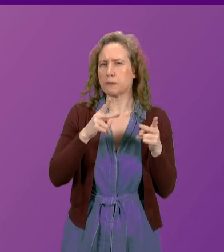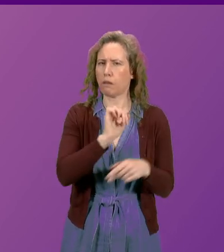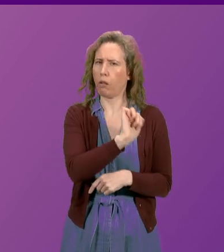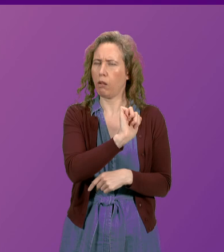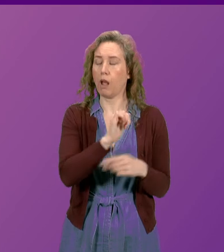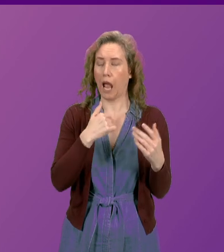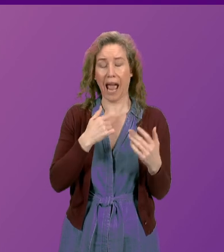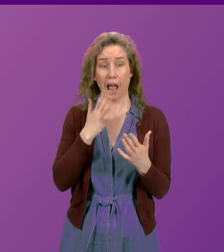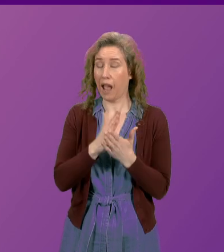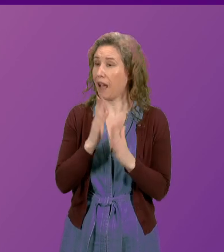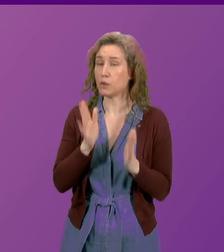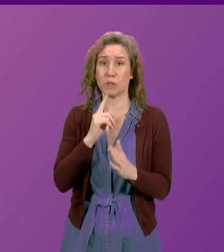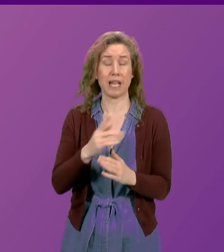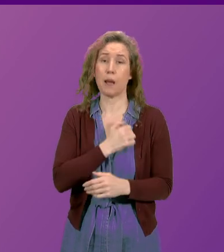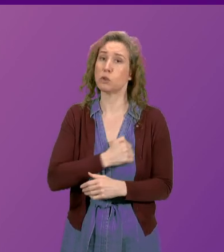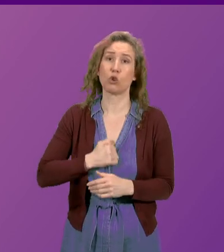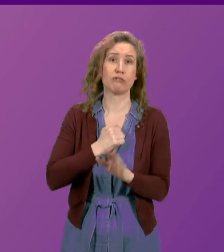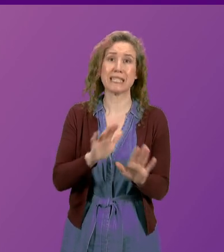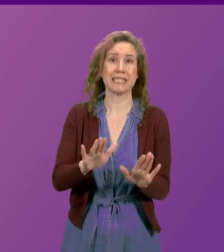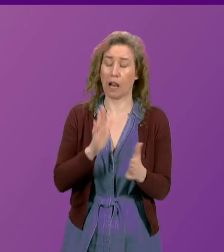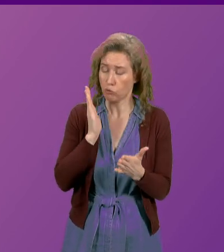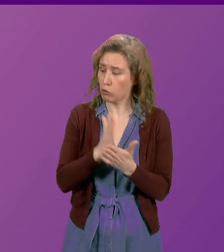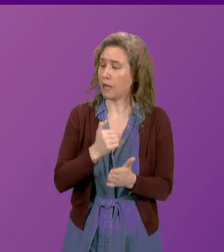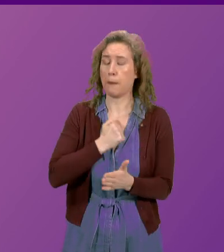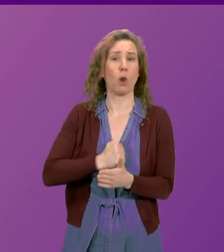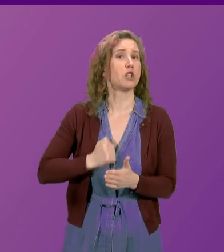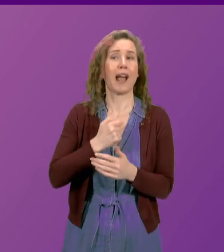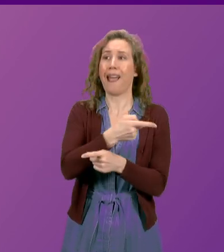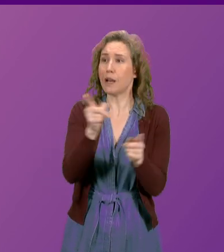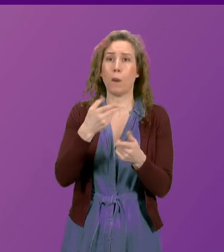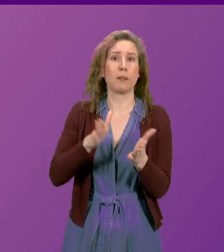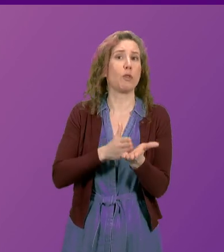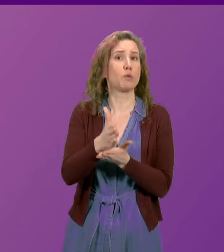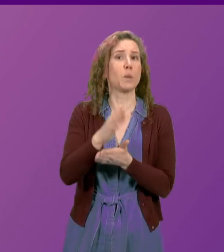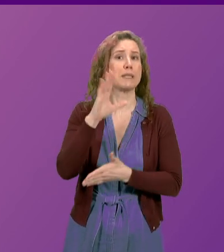apologise unreservedly to them, and I assure members of the public and their